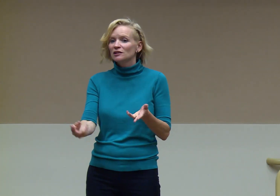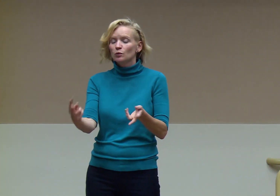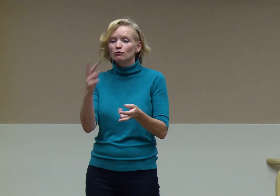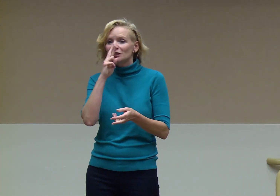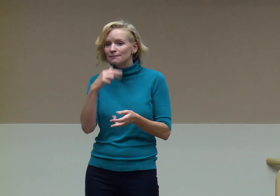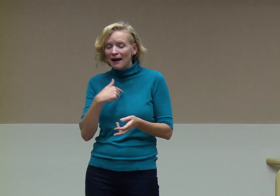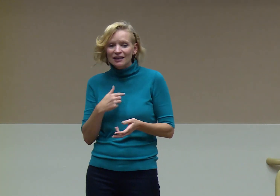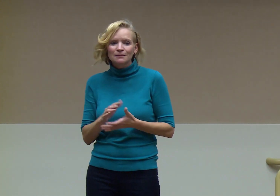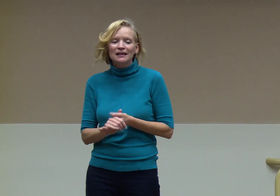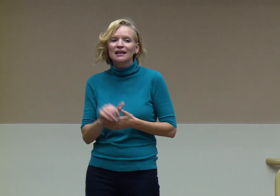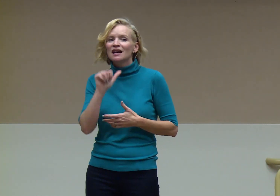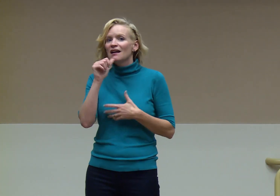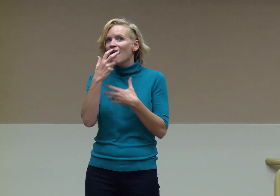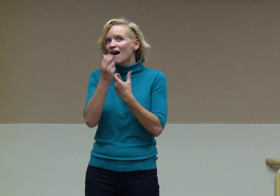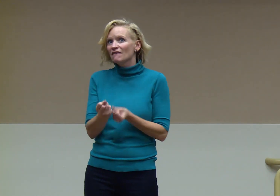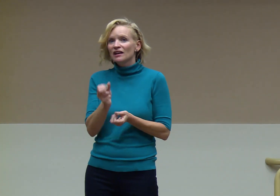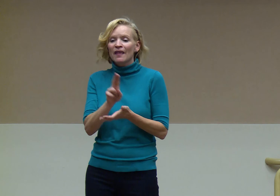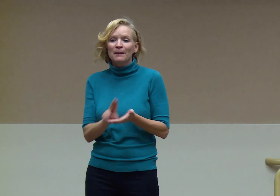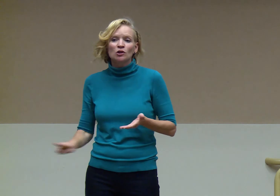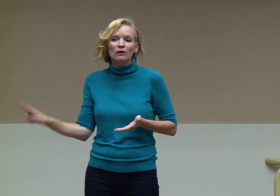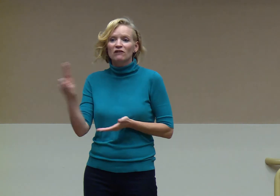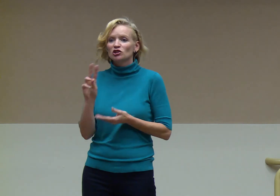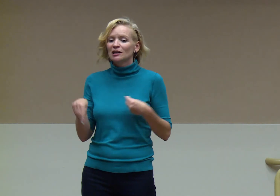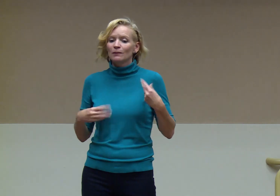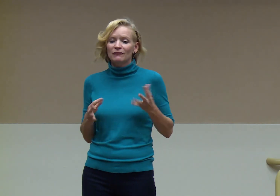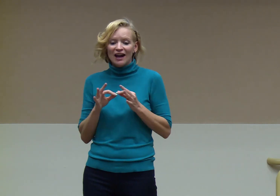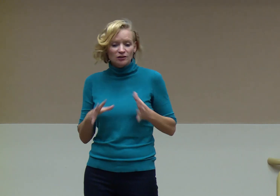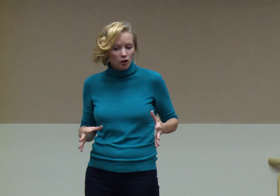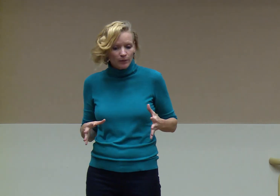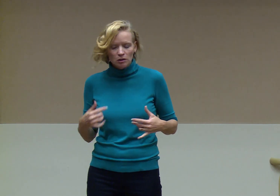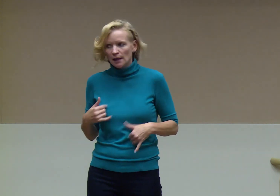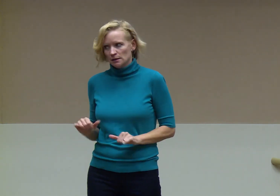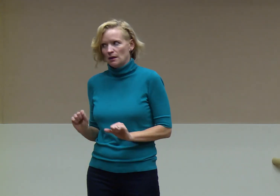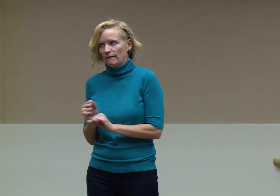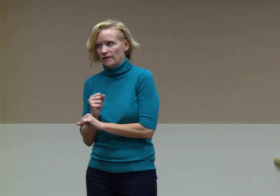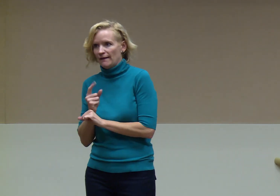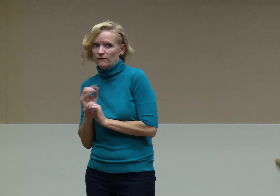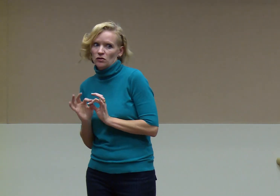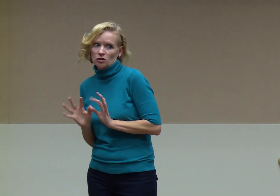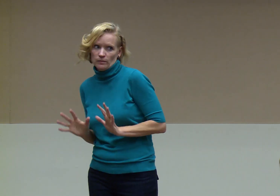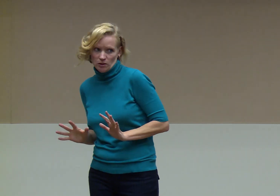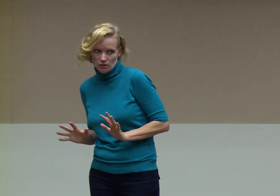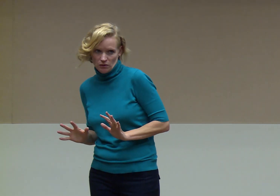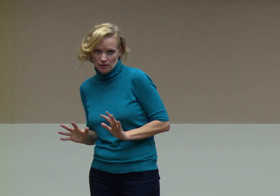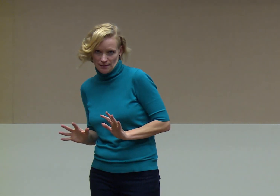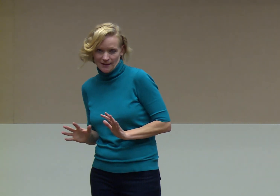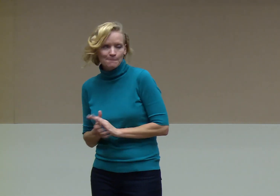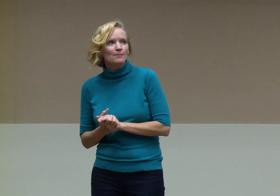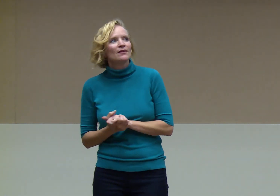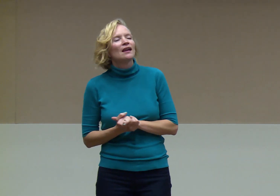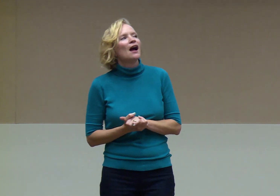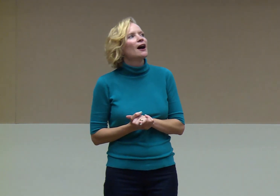I did not think that students would respect me. I didn't think that the university would provide me interpreters, which I had quite a fight for.